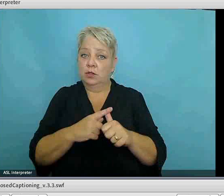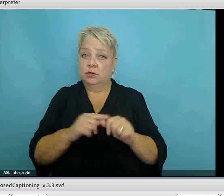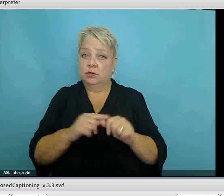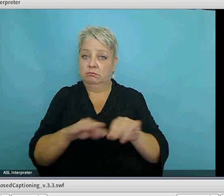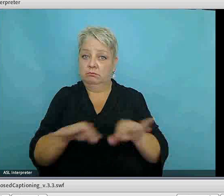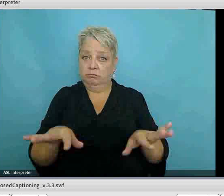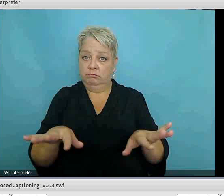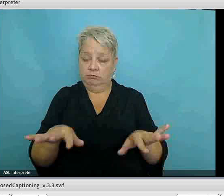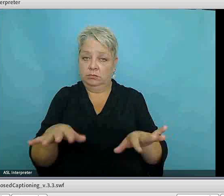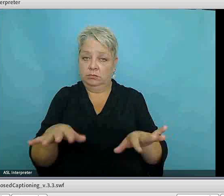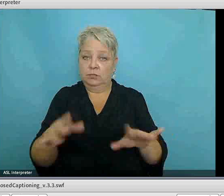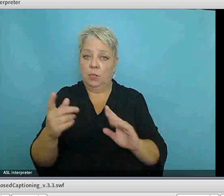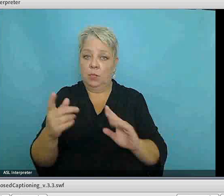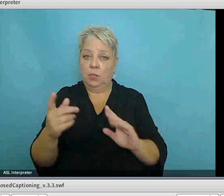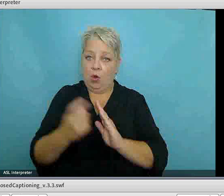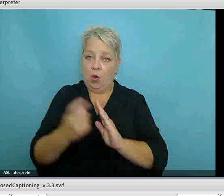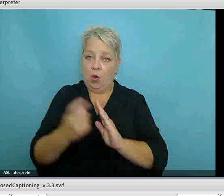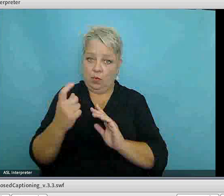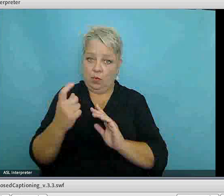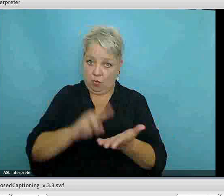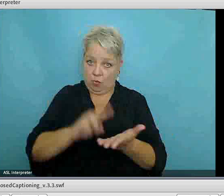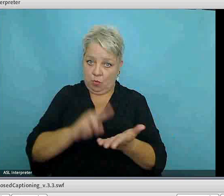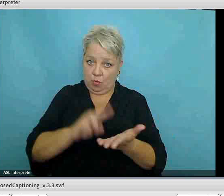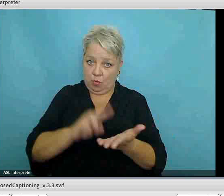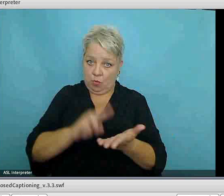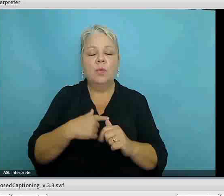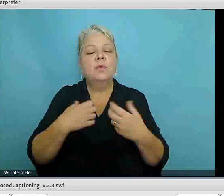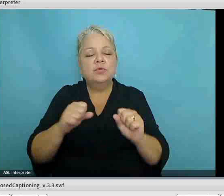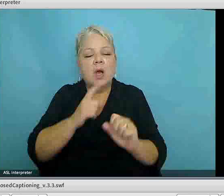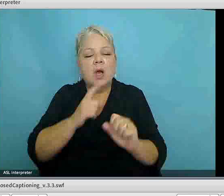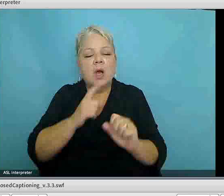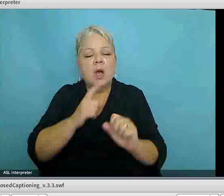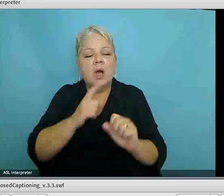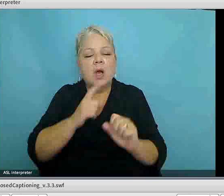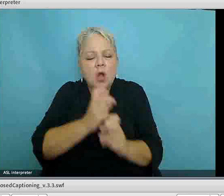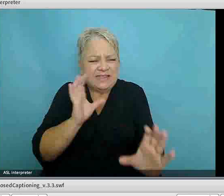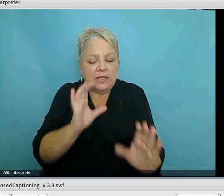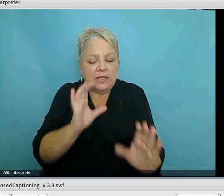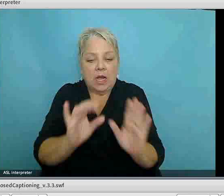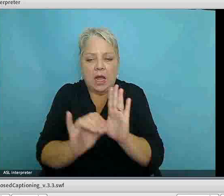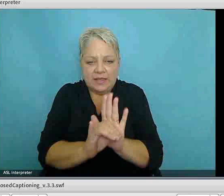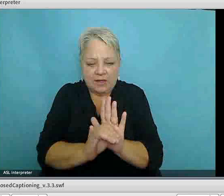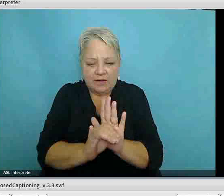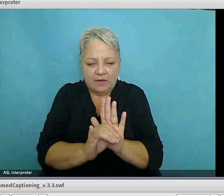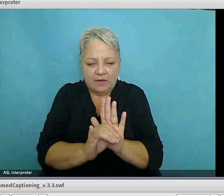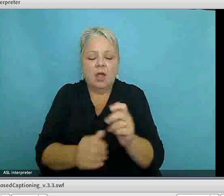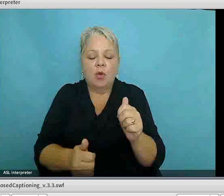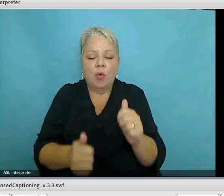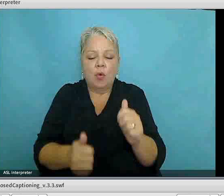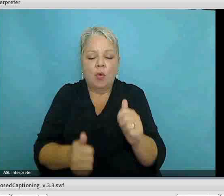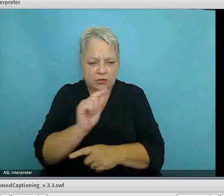potential enrollees are associated with those primary care practices.